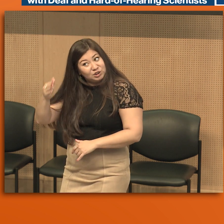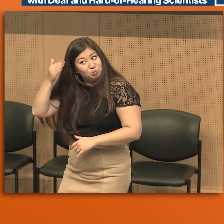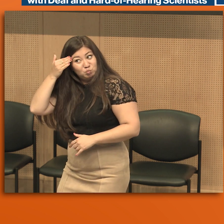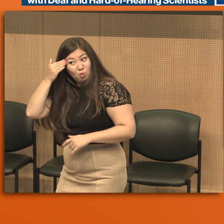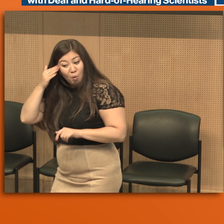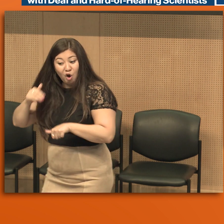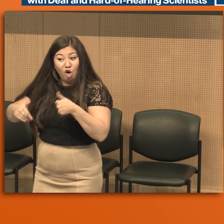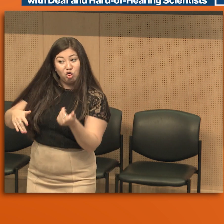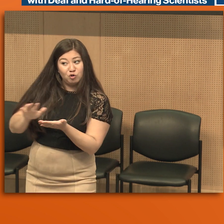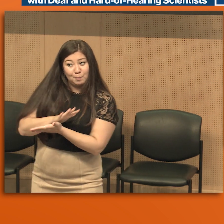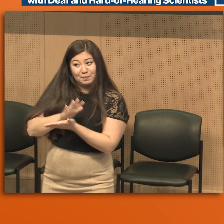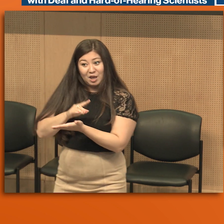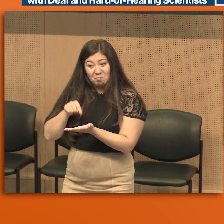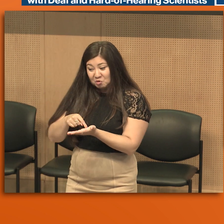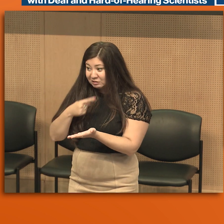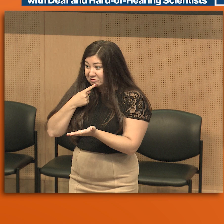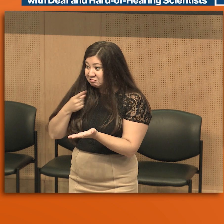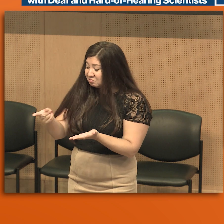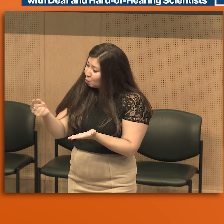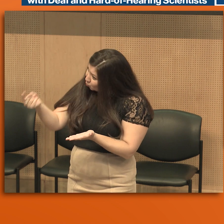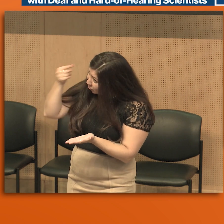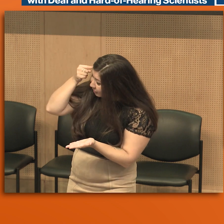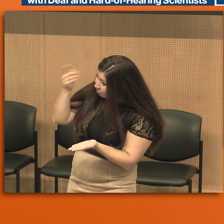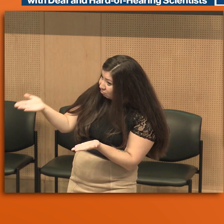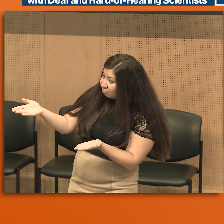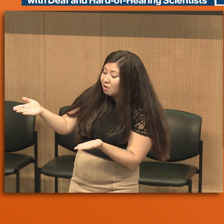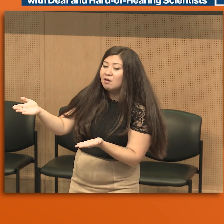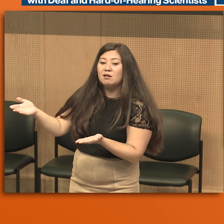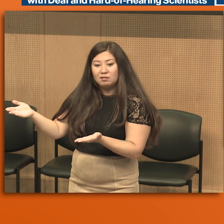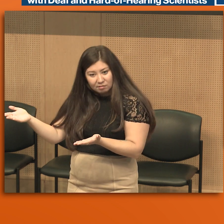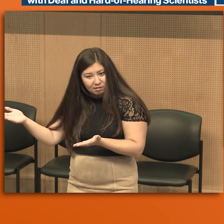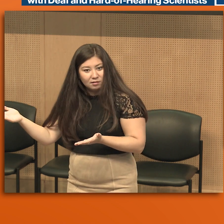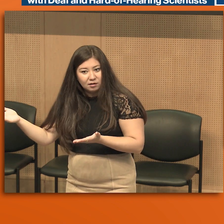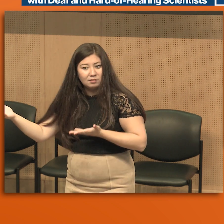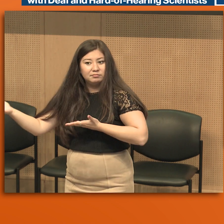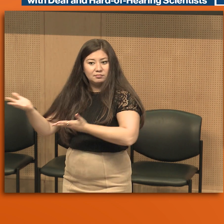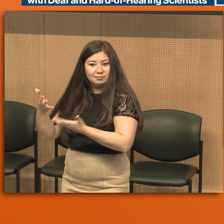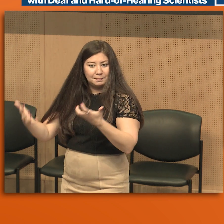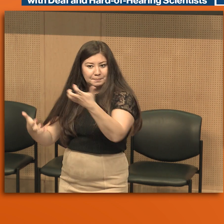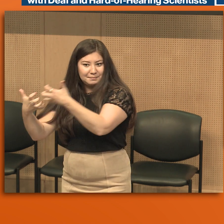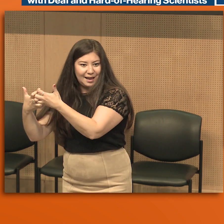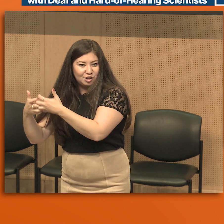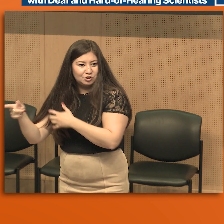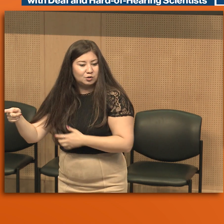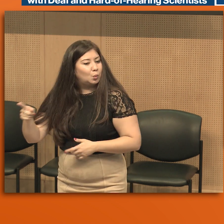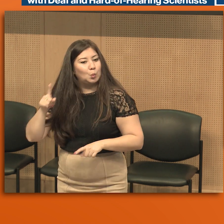Take into consideration what they're presenting. Ask questions about where they've gotten their information from.